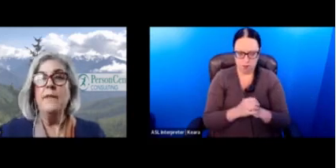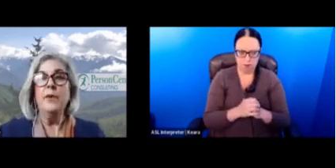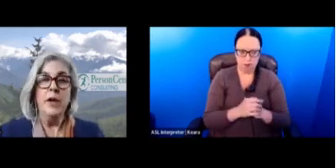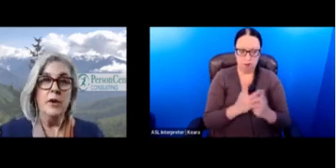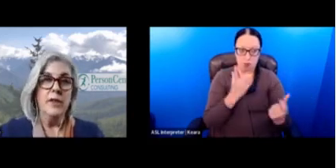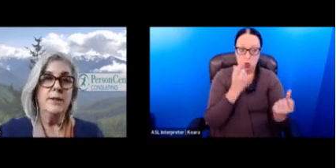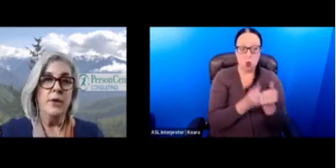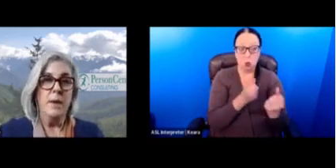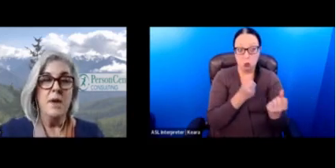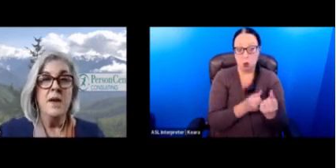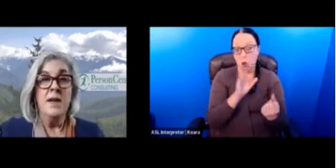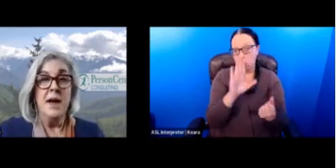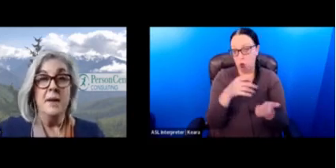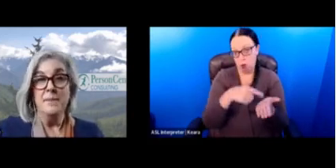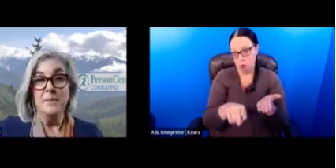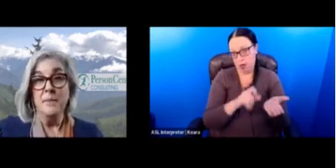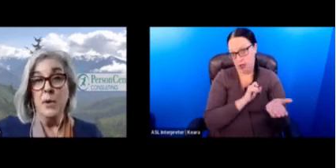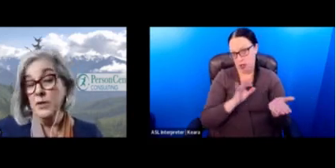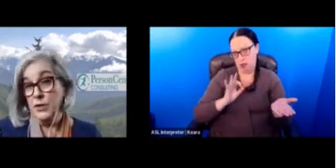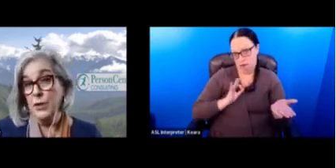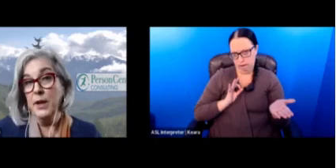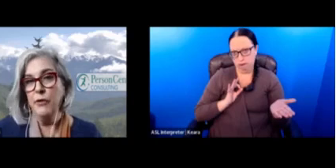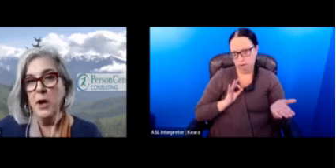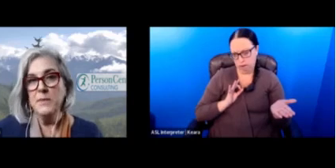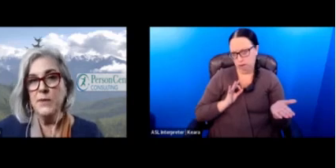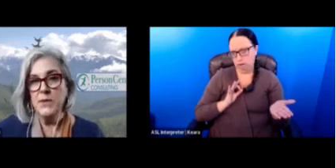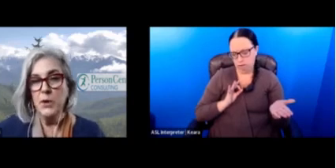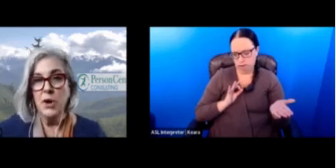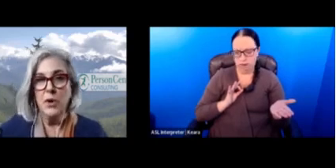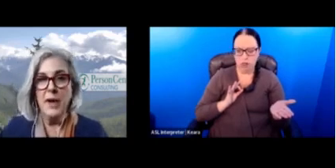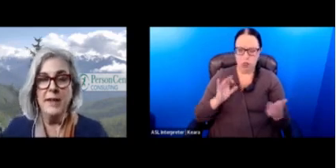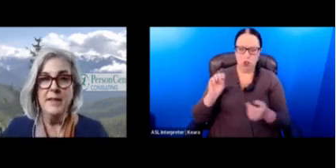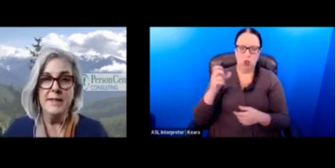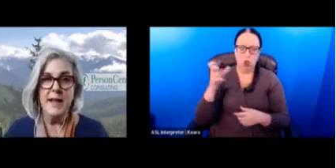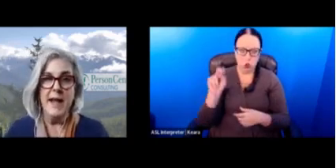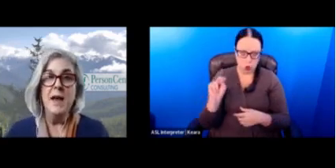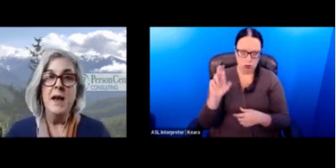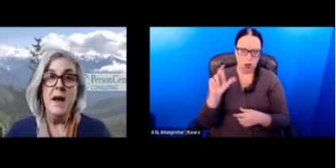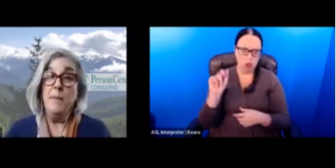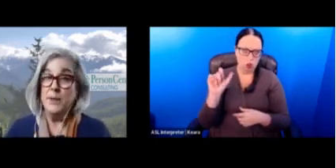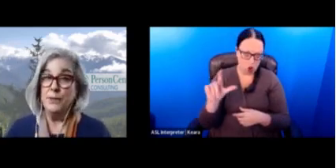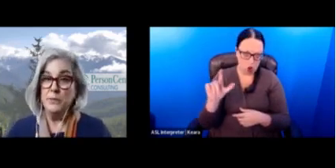staff, you'll hear this from both certainly from Susan and Carl and Elise today. But also